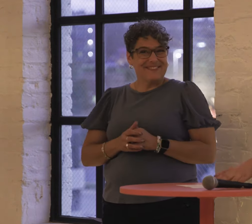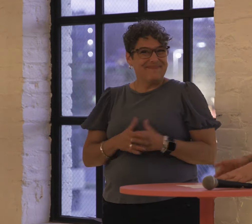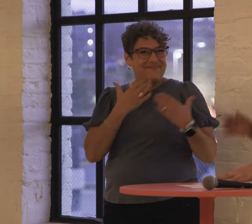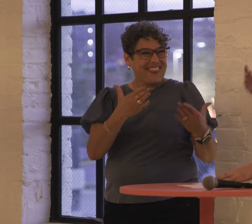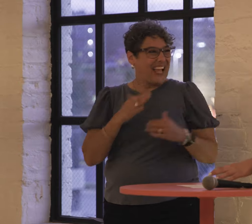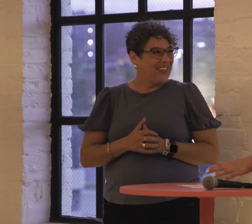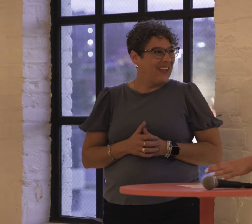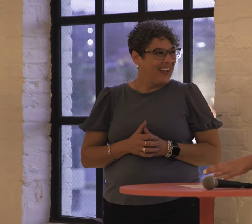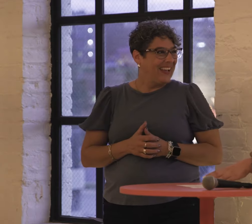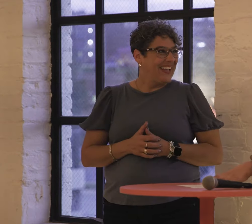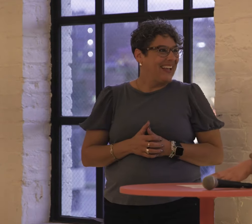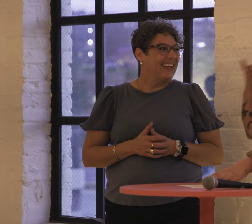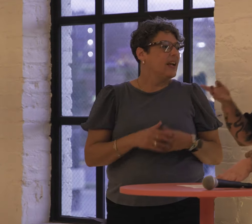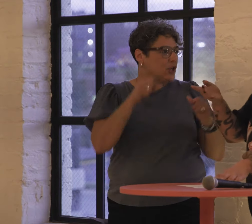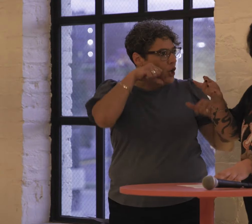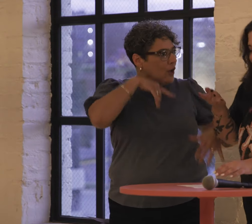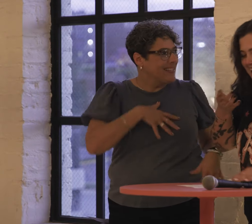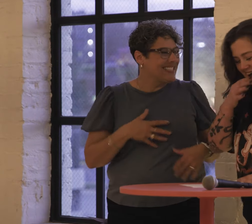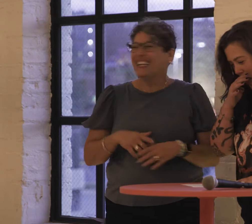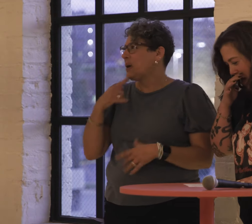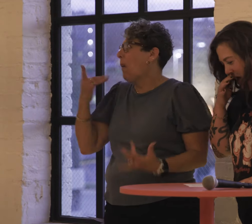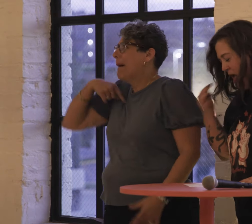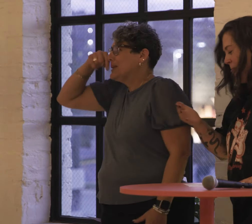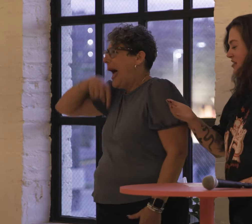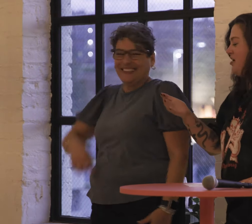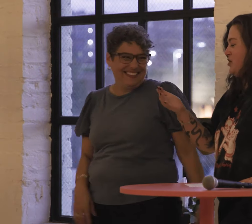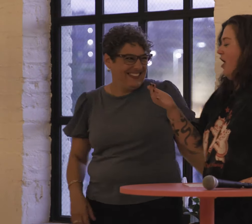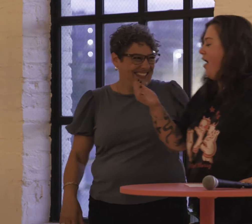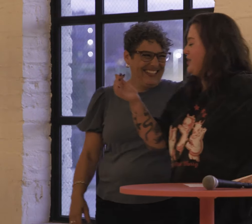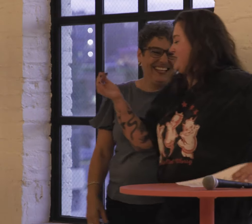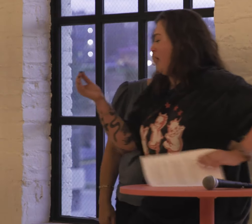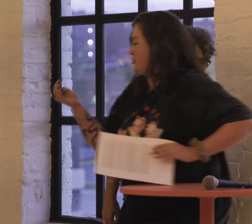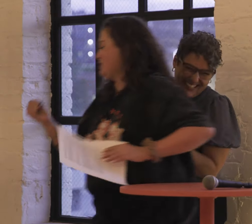Why do I have snot running down my nose? That's not even crying. It's just allergies.